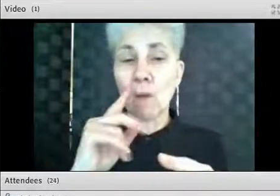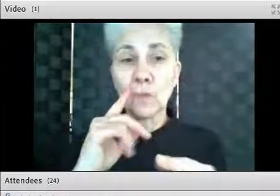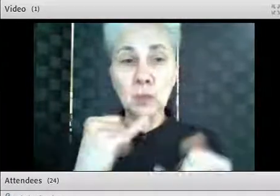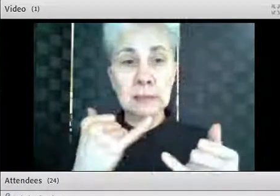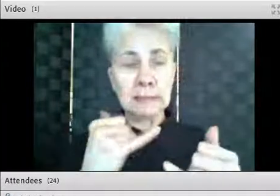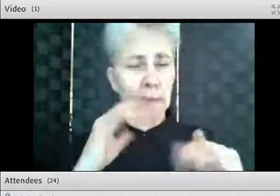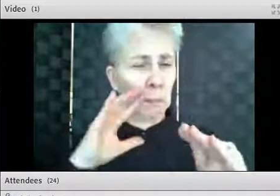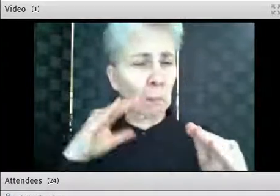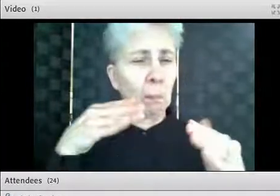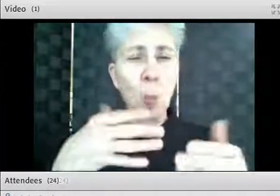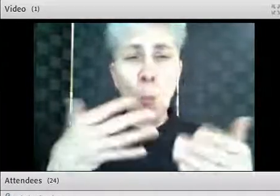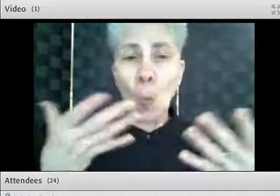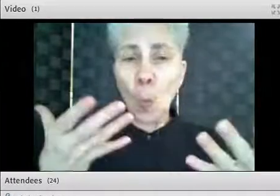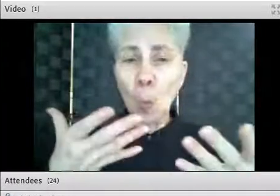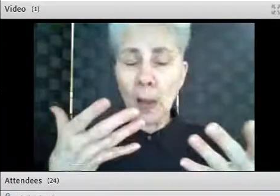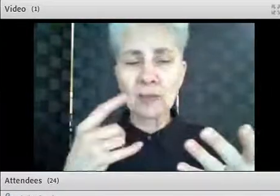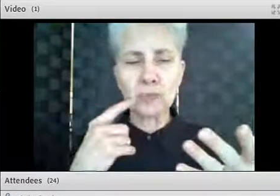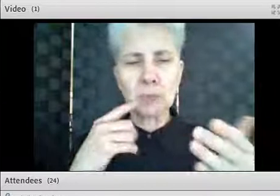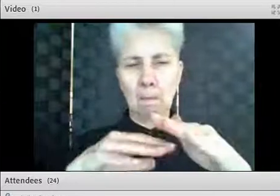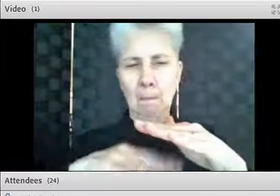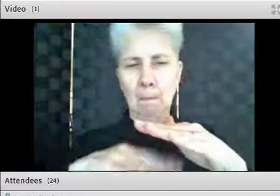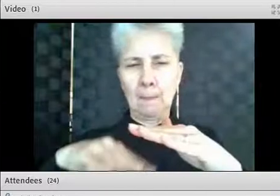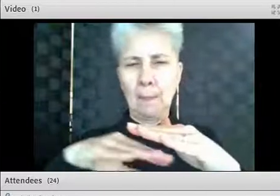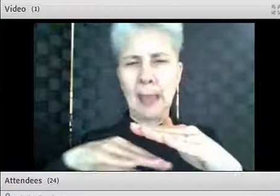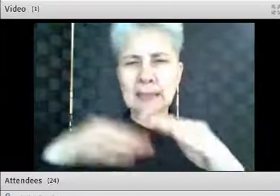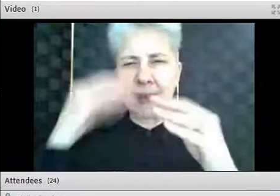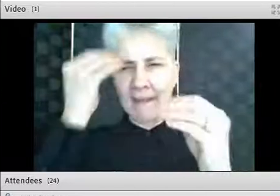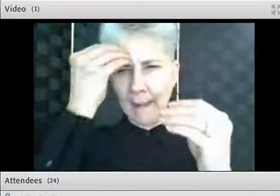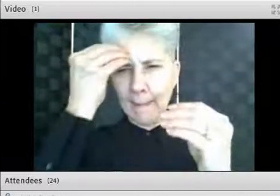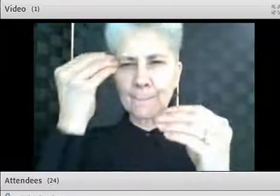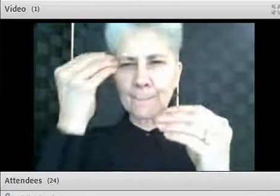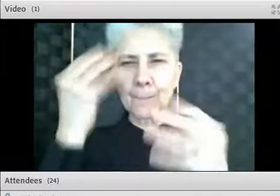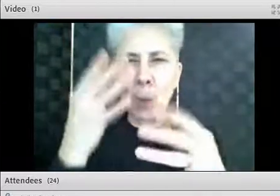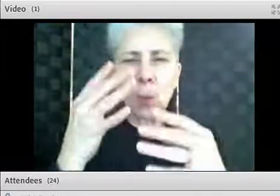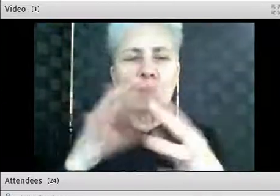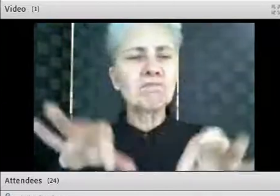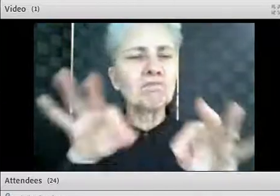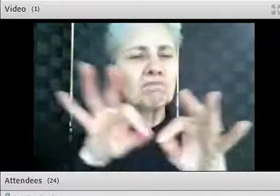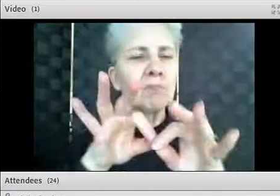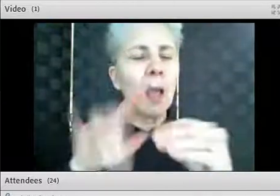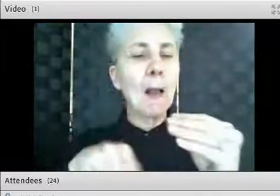you know, just the basics of the importance of classification in libraries,